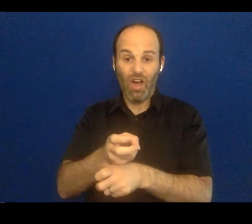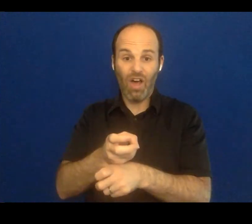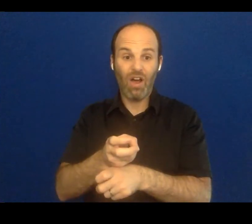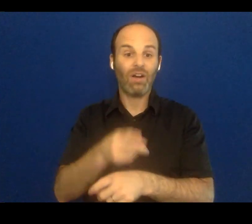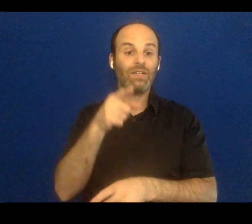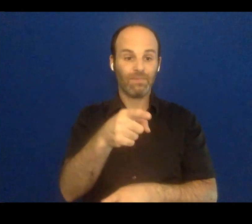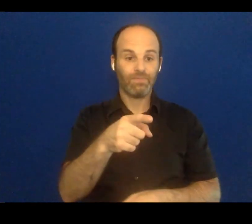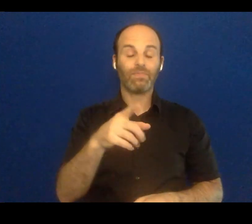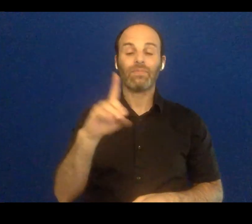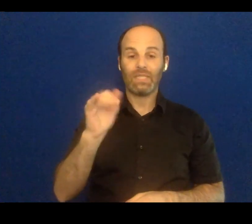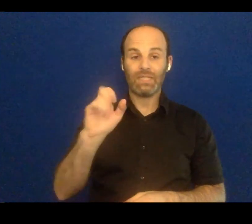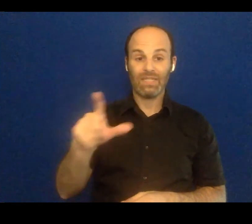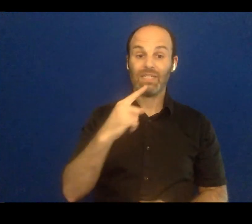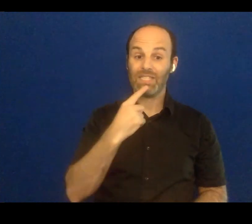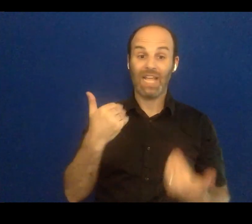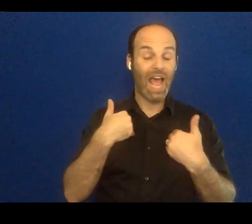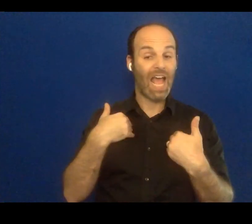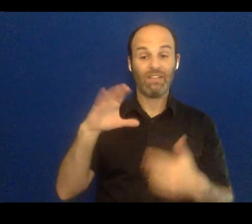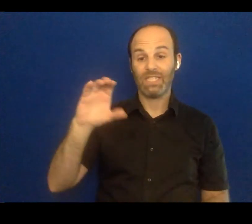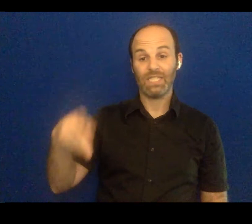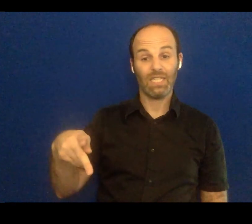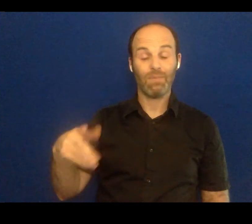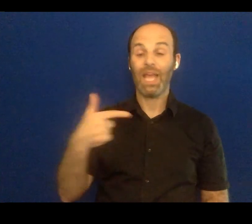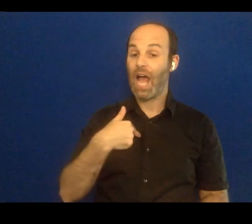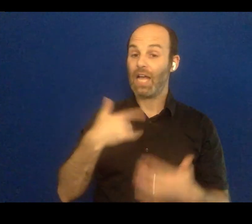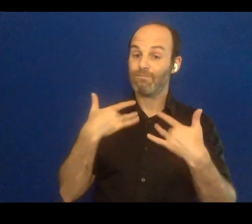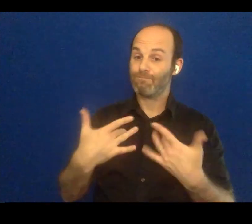I HAVE CEREBRAL PALSY AND I'M